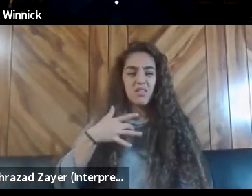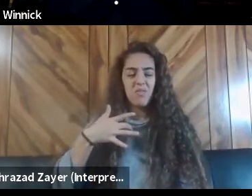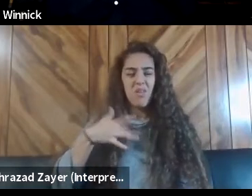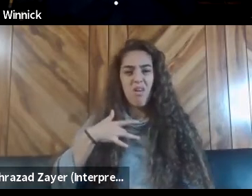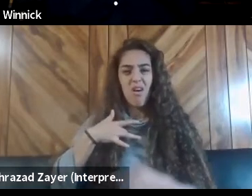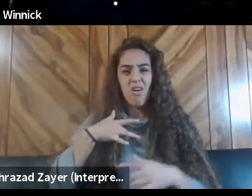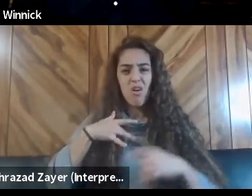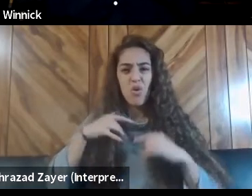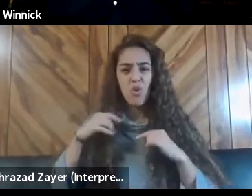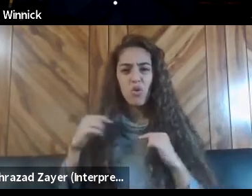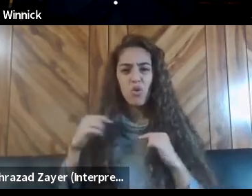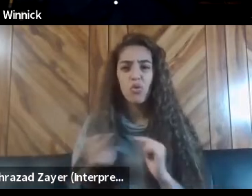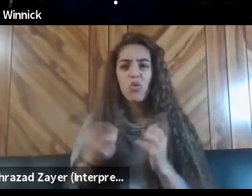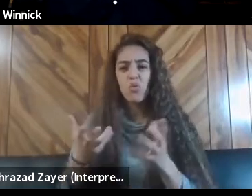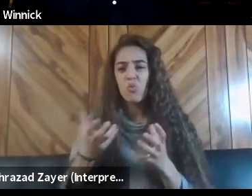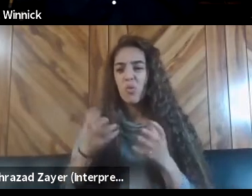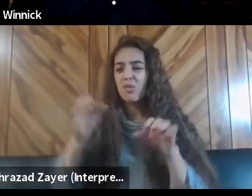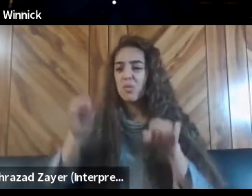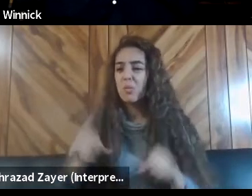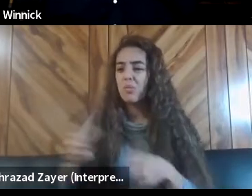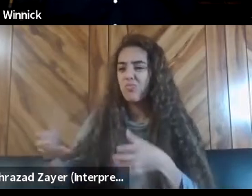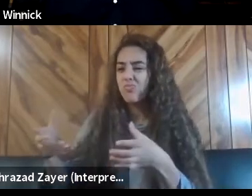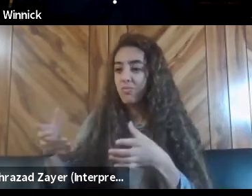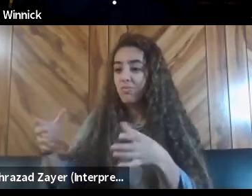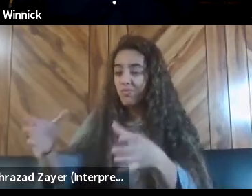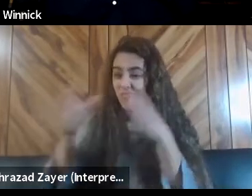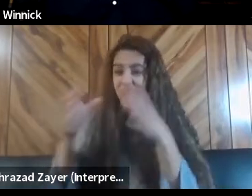all those kids, and, you know, say shake him a little bit and